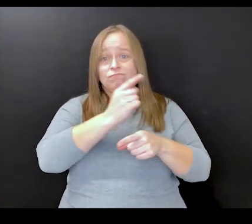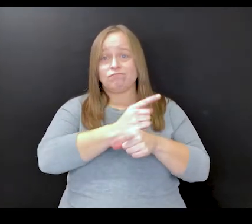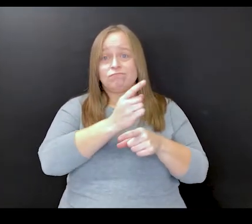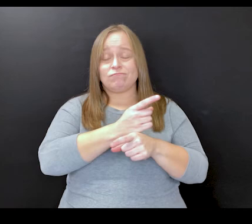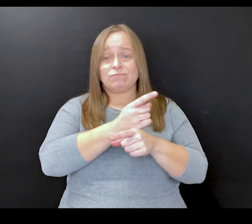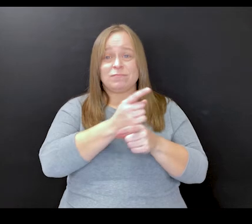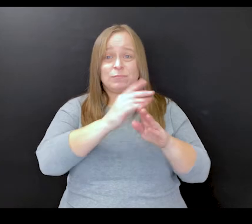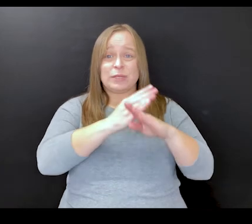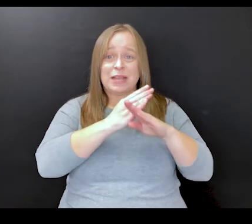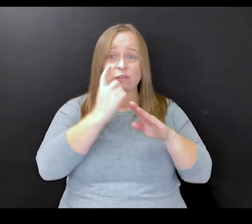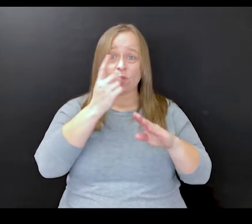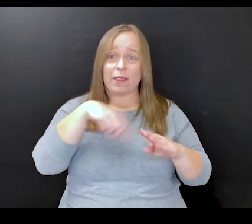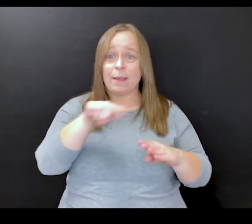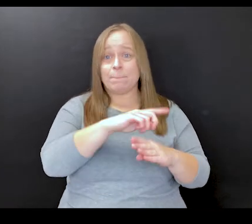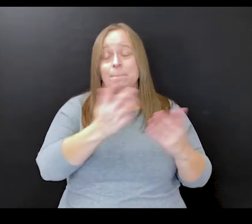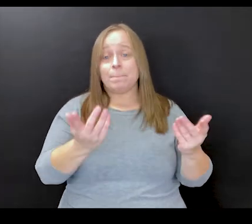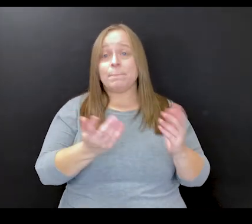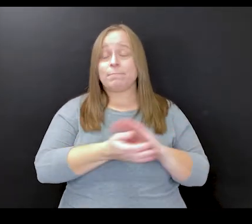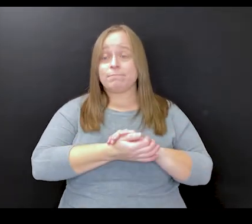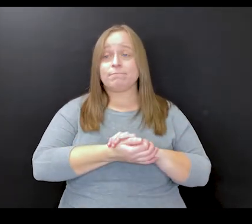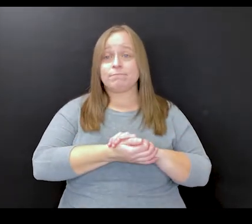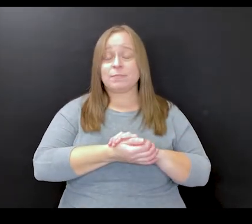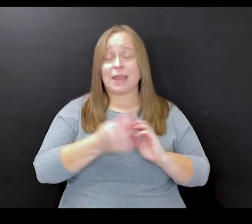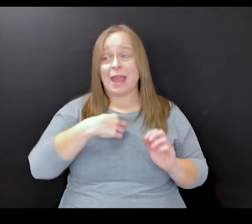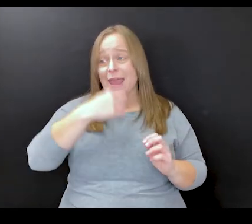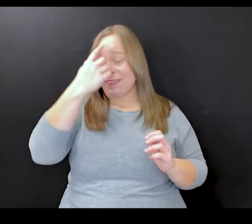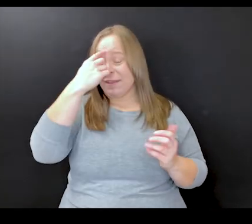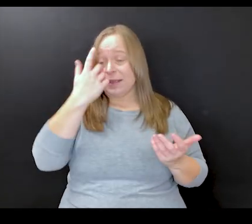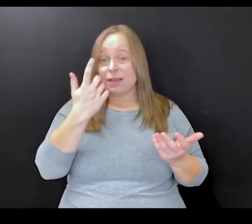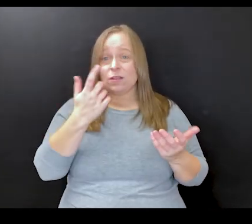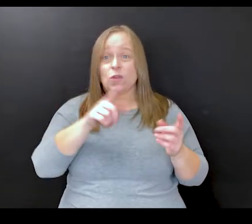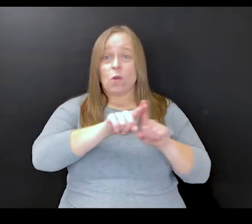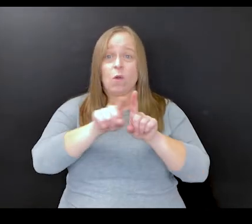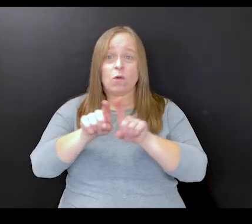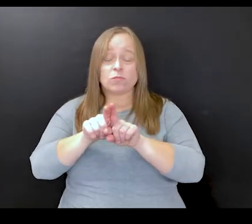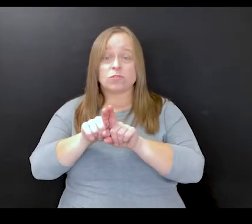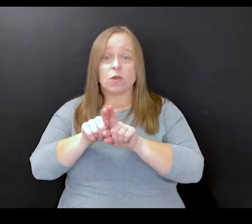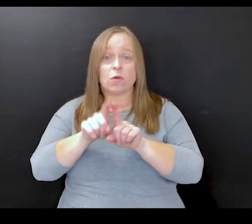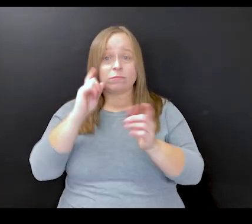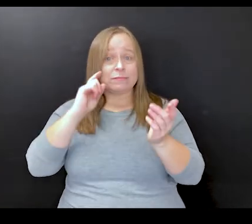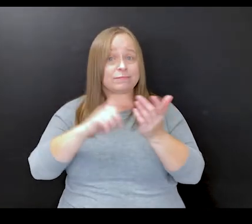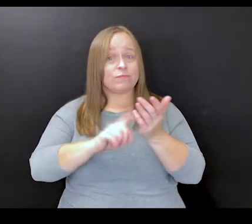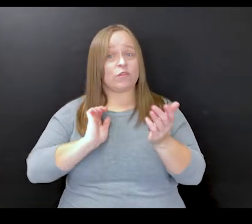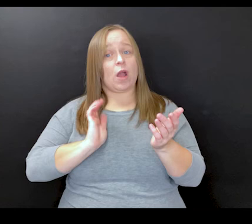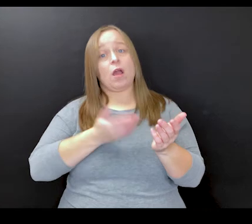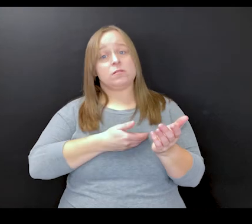the appropriate protections for them. I think this also is highlighted for us